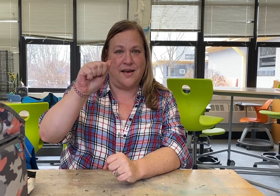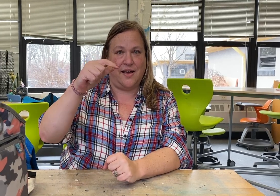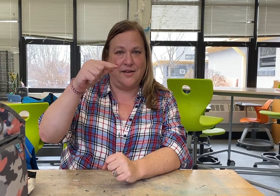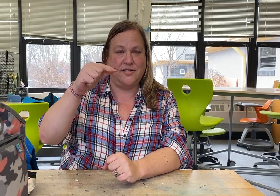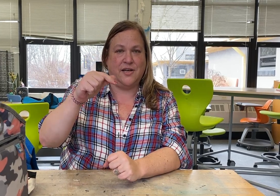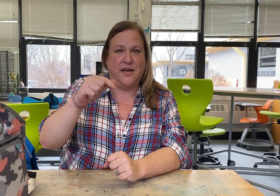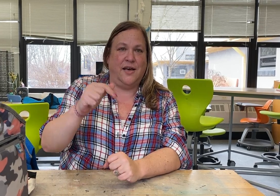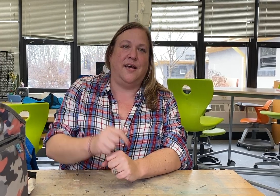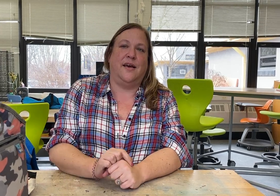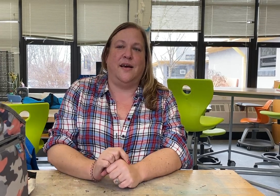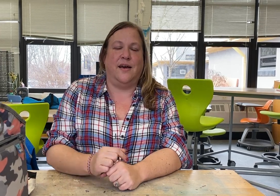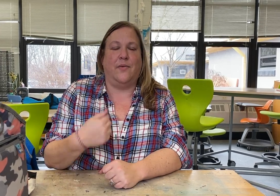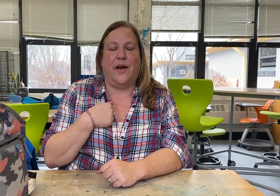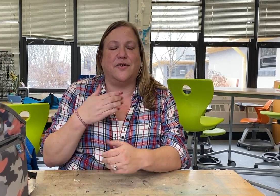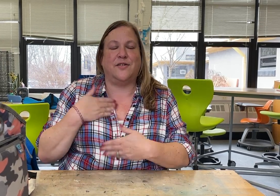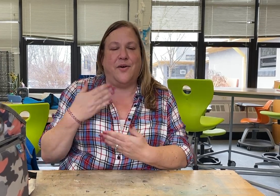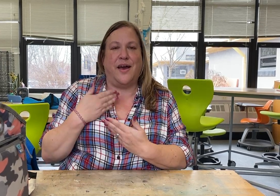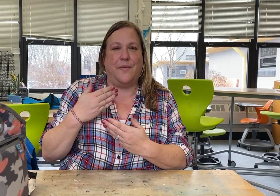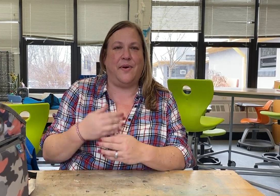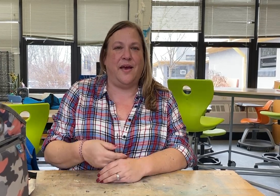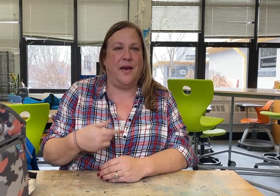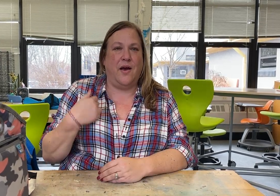We are so happy.